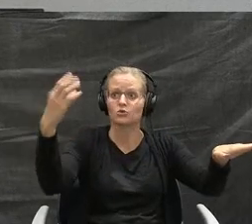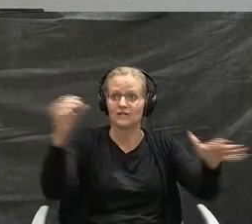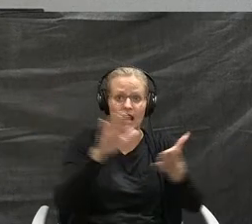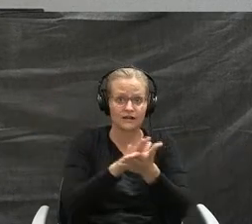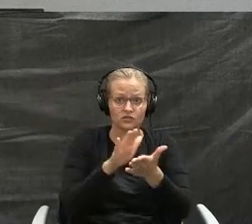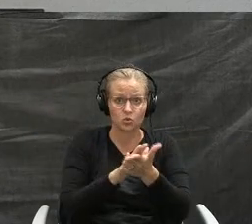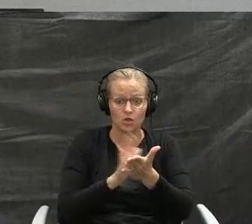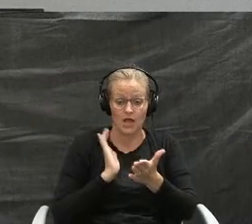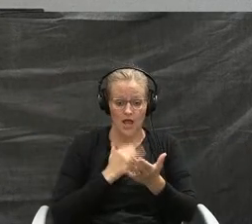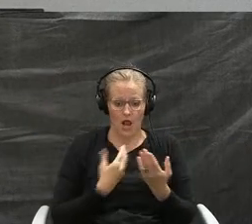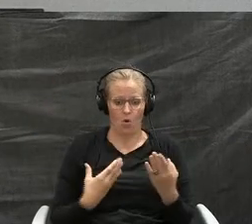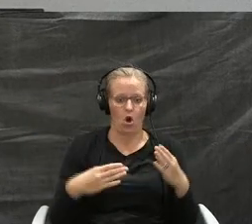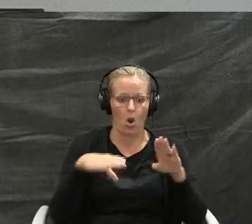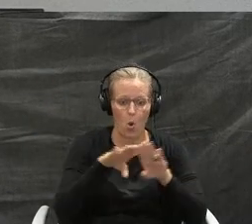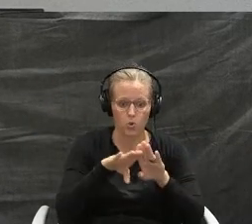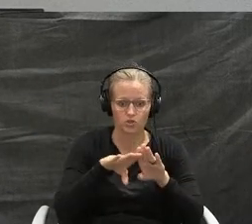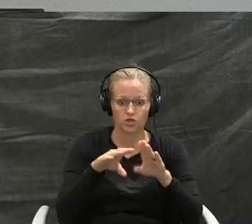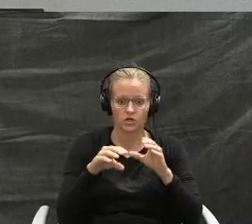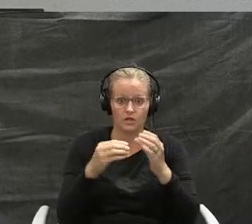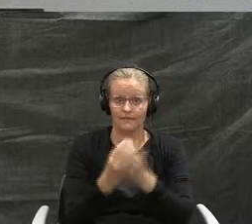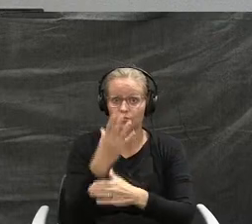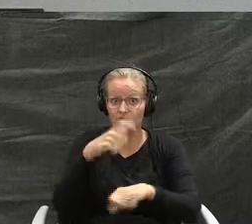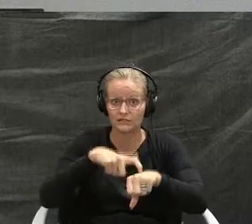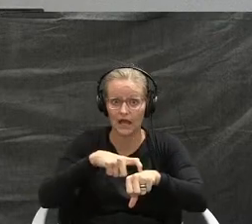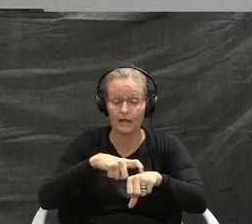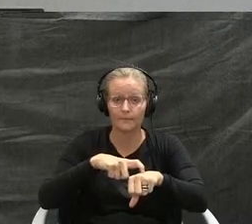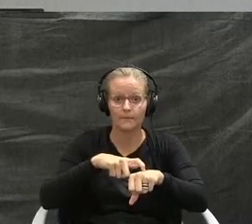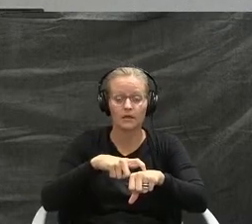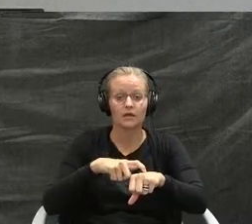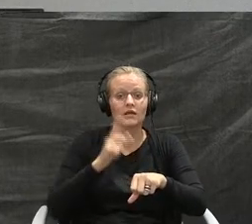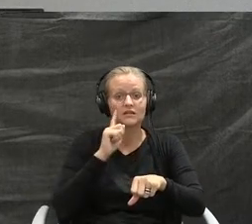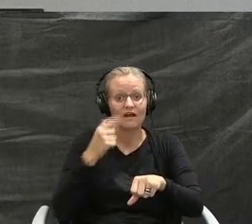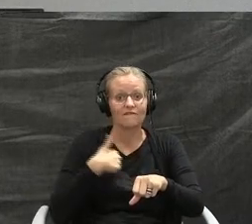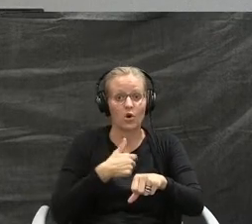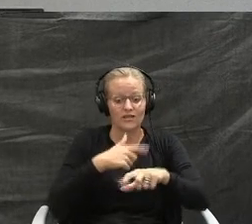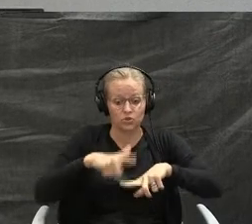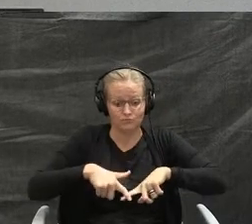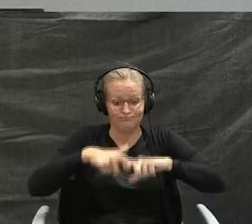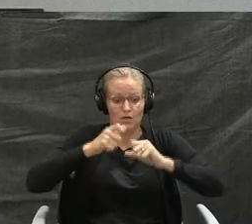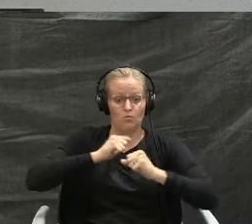gram and Grampa and vulnerable parents and other family members. How did that work?